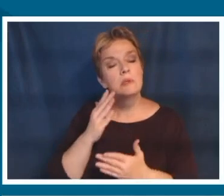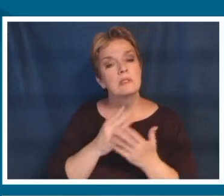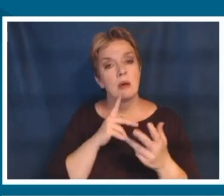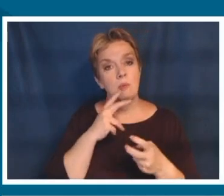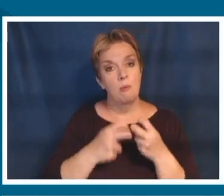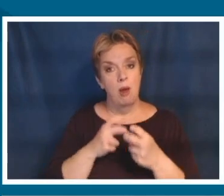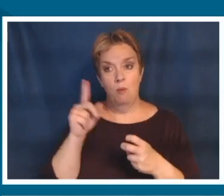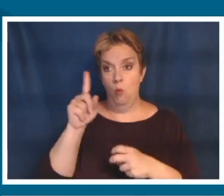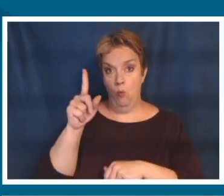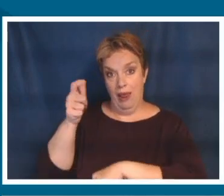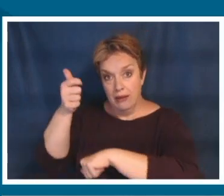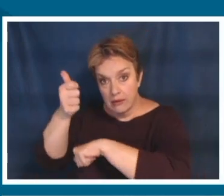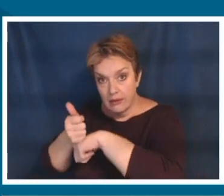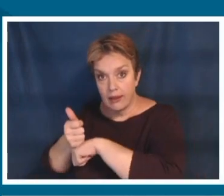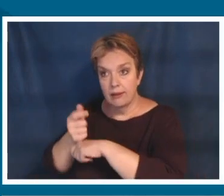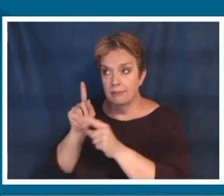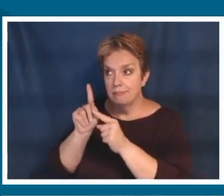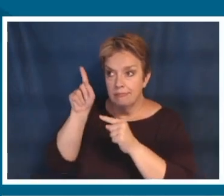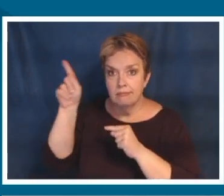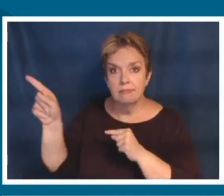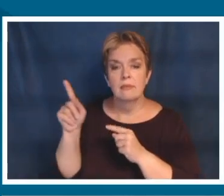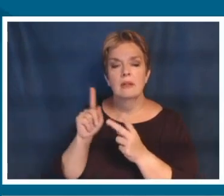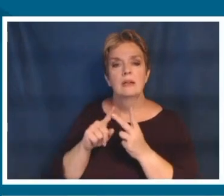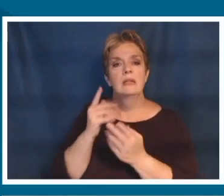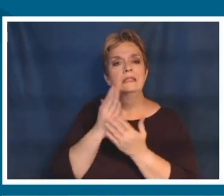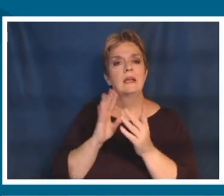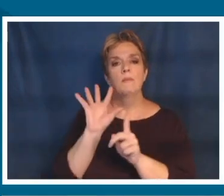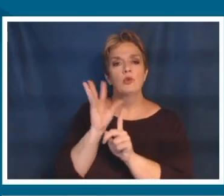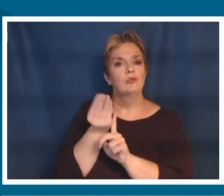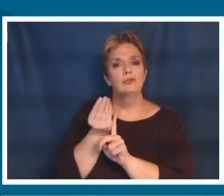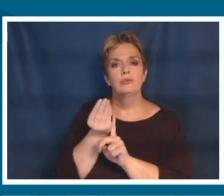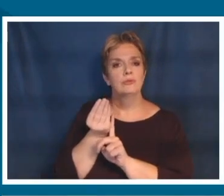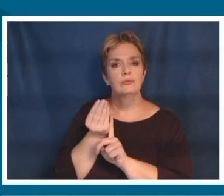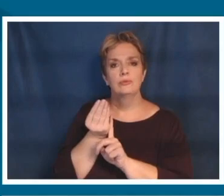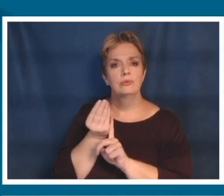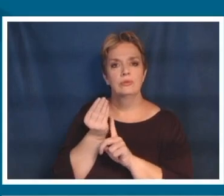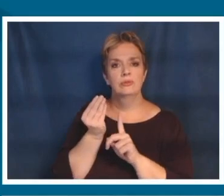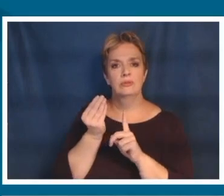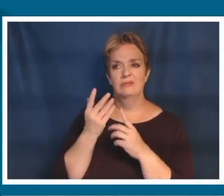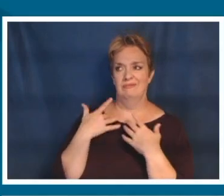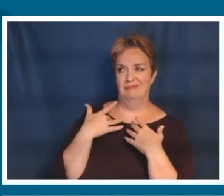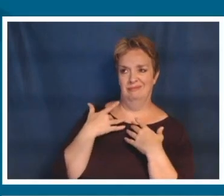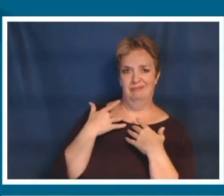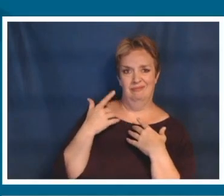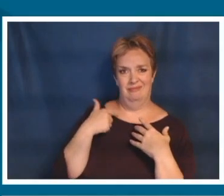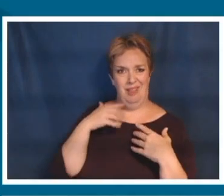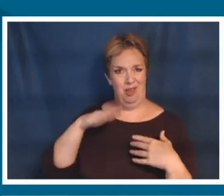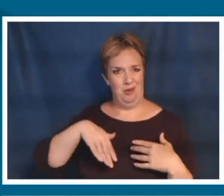you know issues of like culture where people are you know just not like